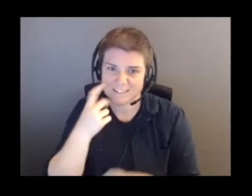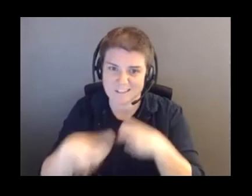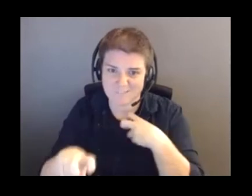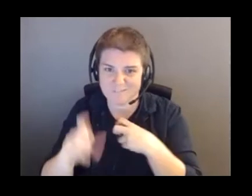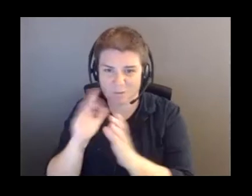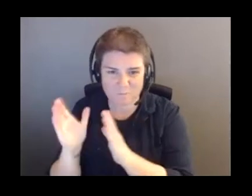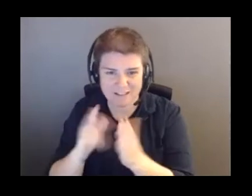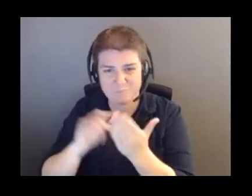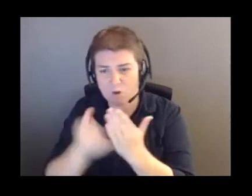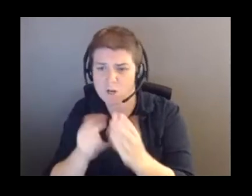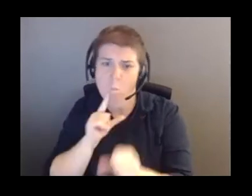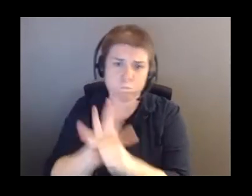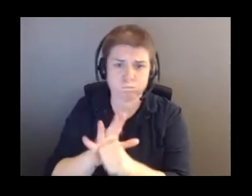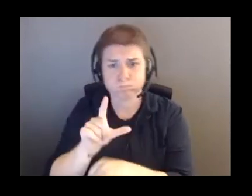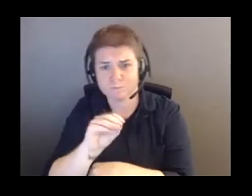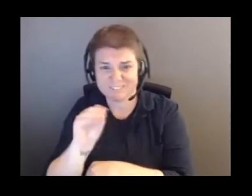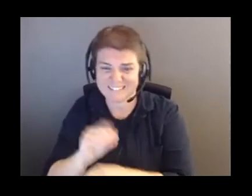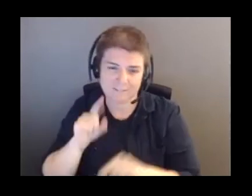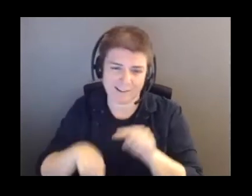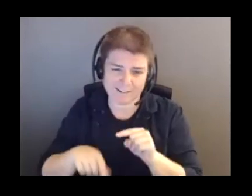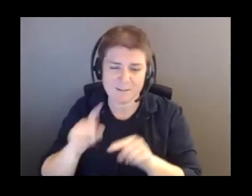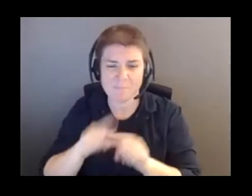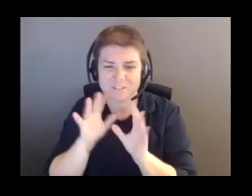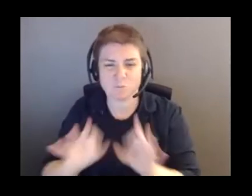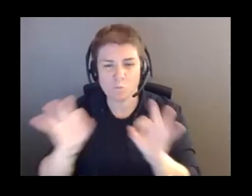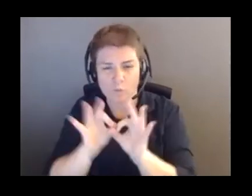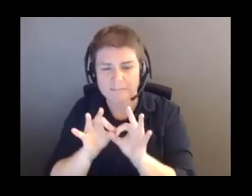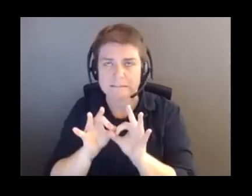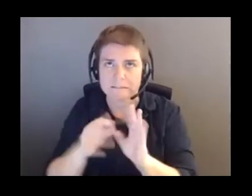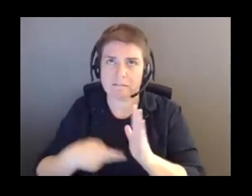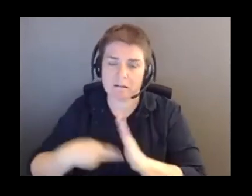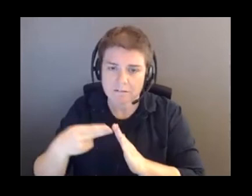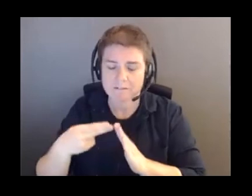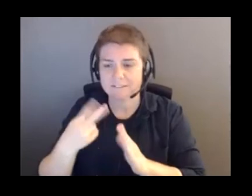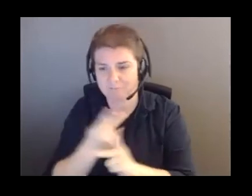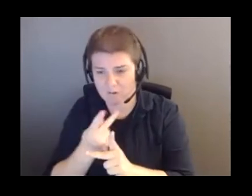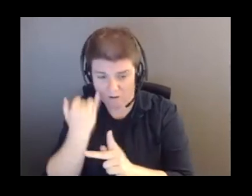with certainty, but it's important to be realistic about what is reasonable, feasible, and foreseeable